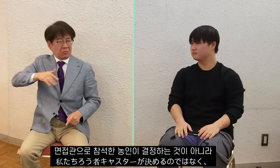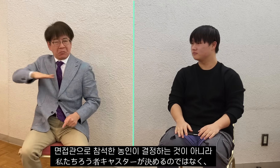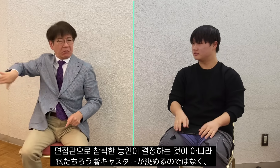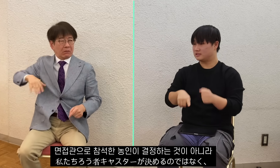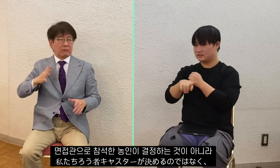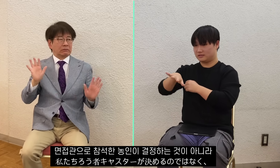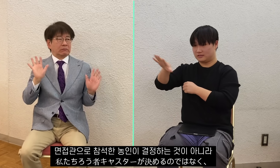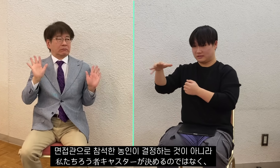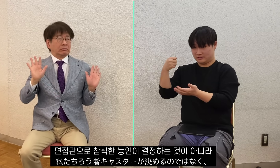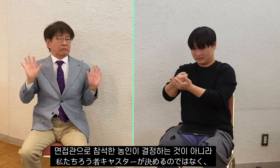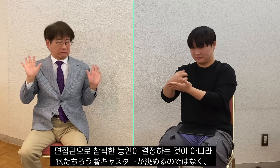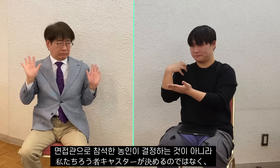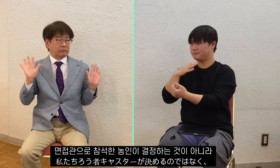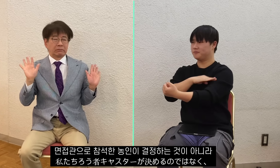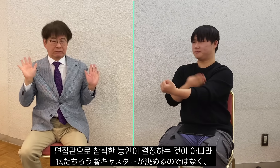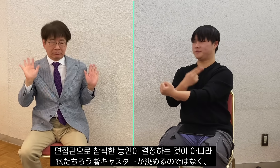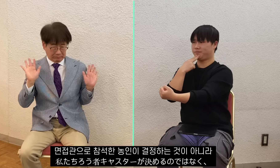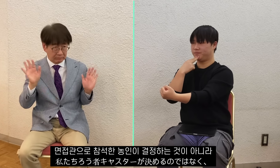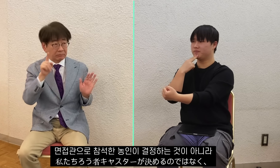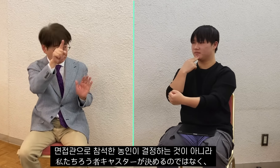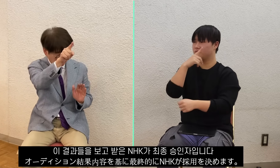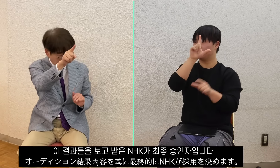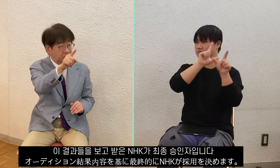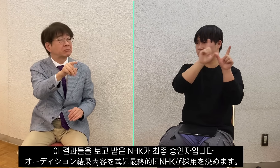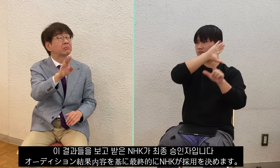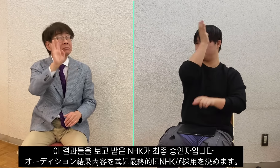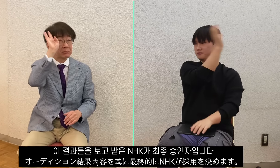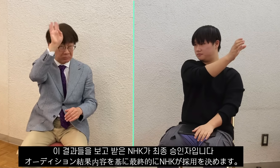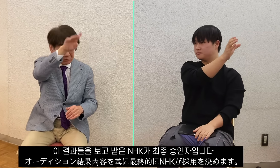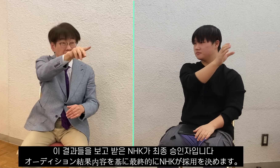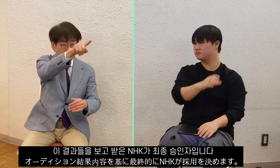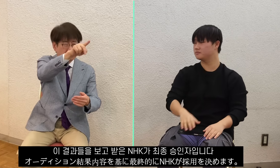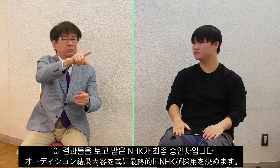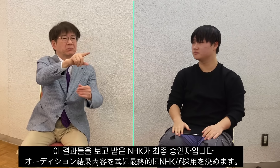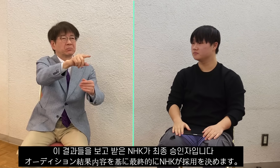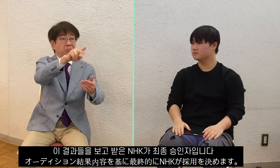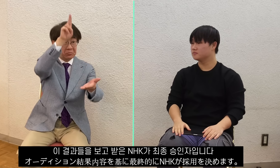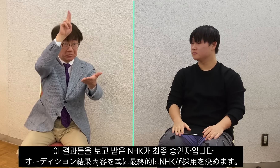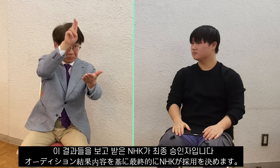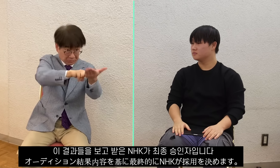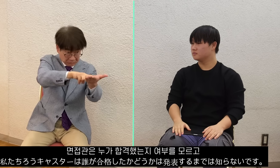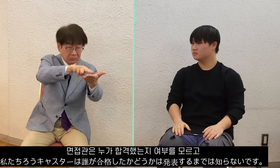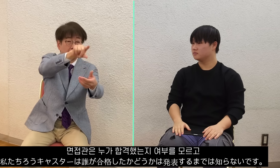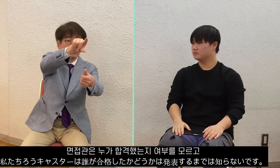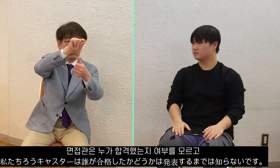NHK, who reported these results, is the final approver, not the deaf who attended as an interviewer.